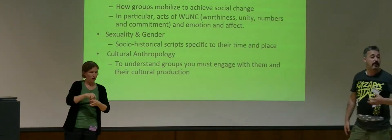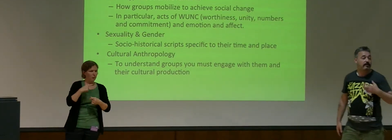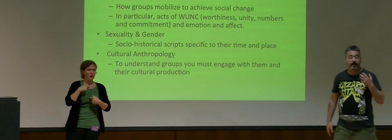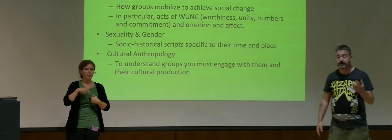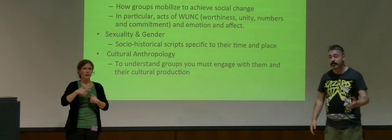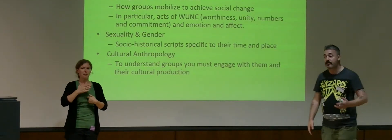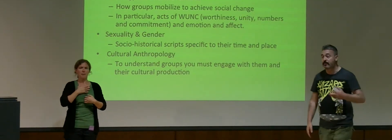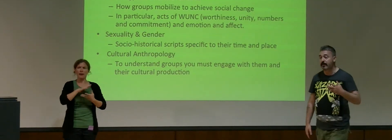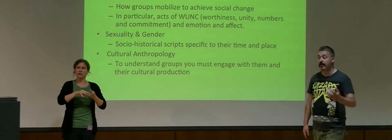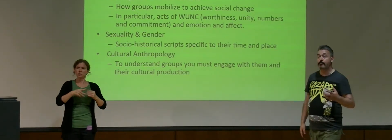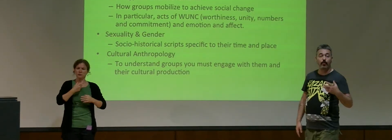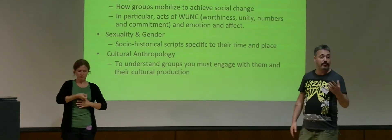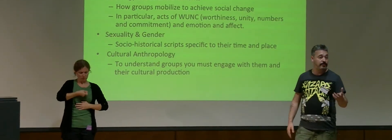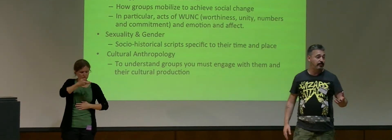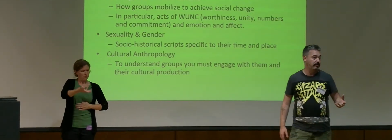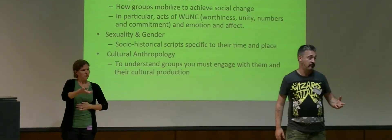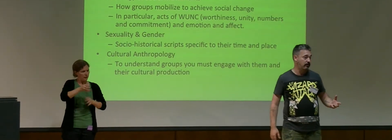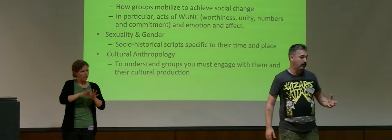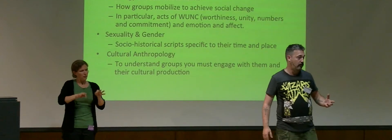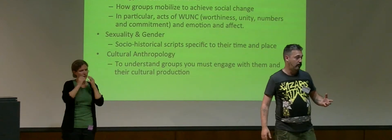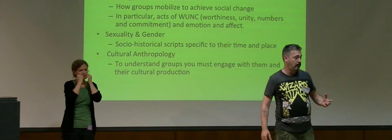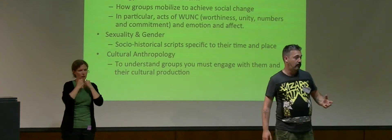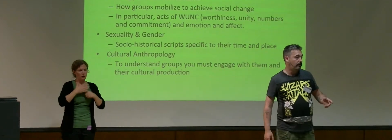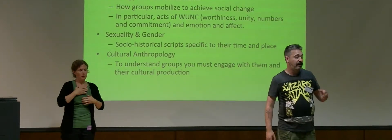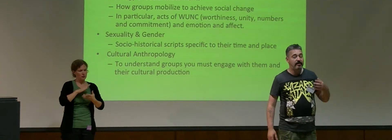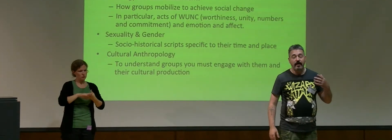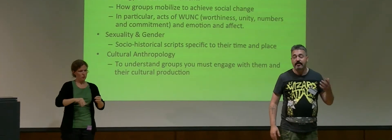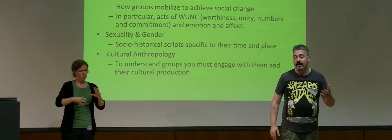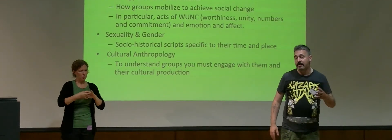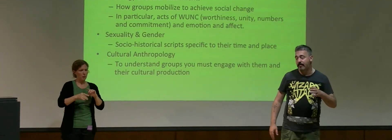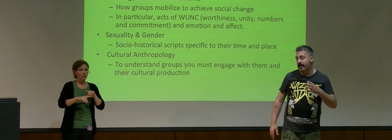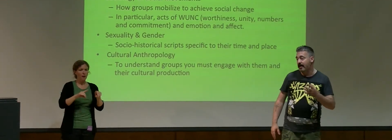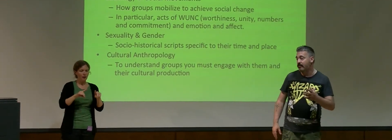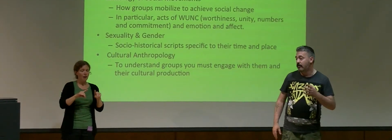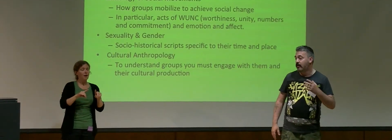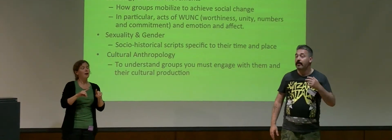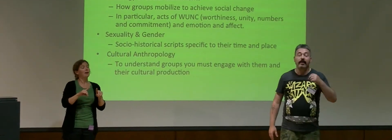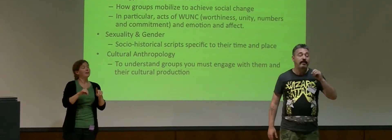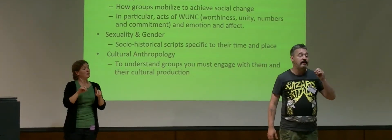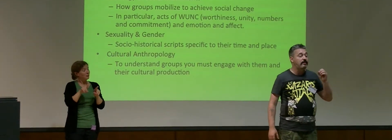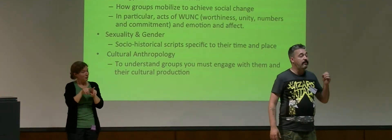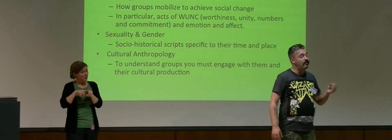that our stories are really important to us. He says something else. He says that it’s